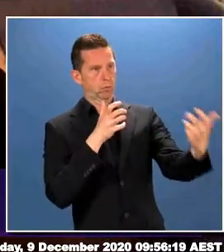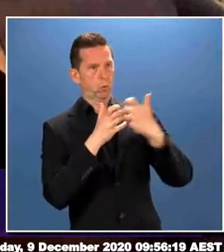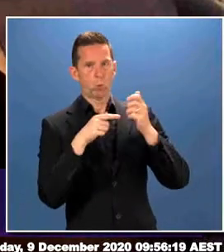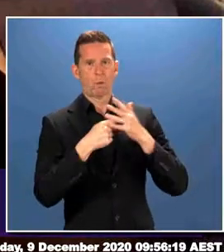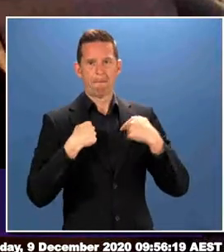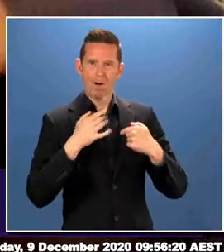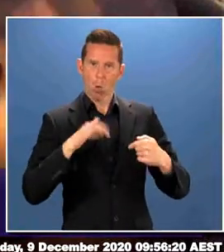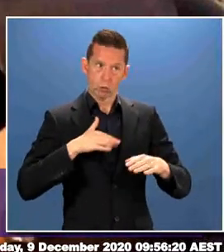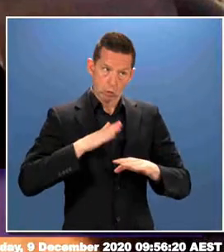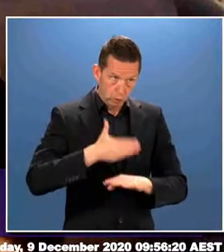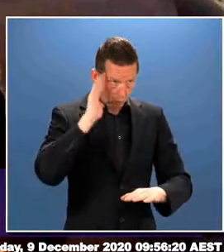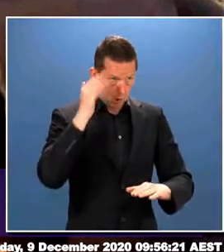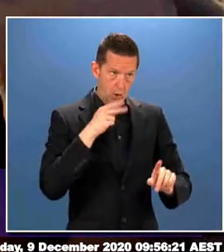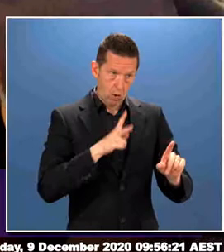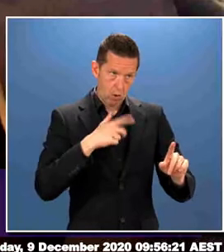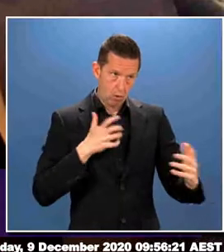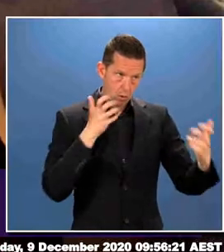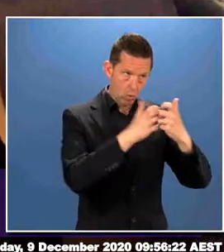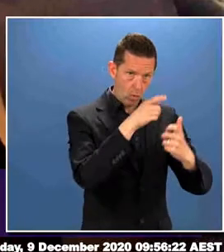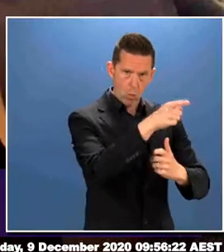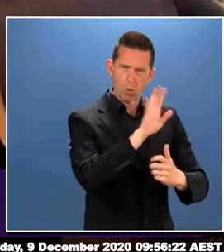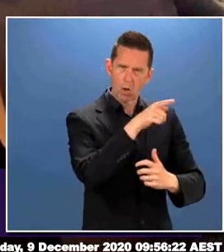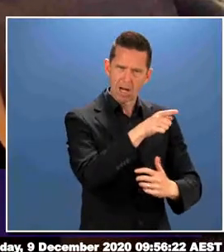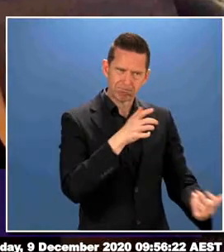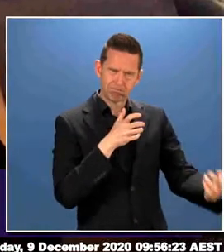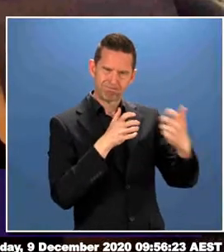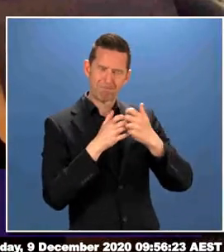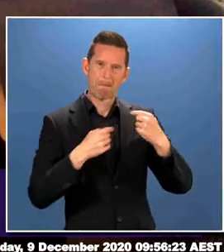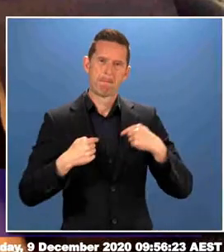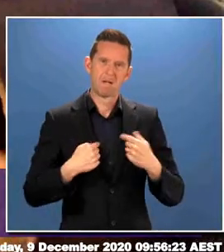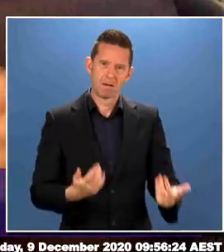culture of acceptance around diversity by saying things like, you know,